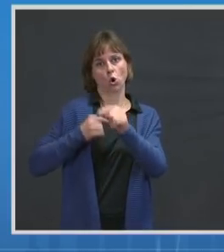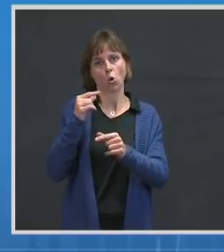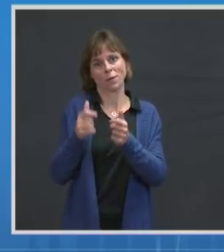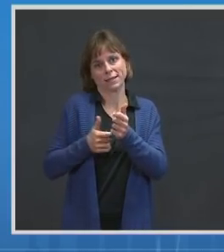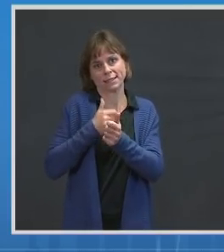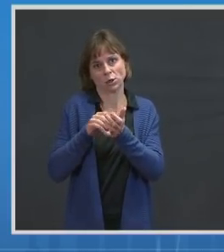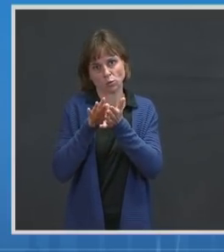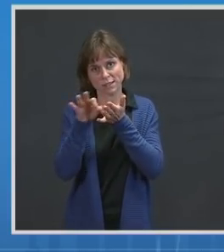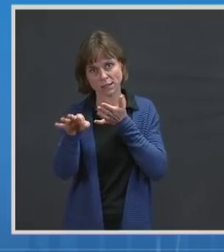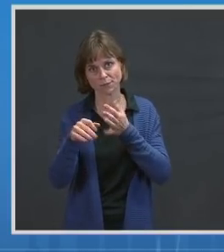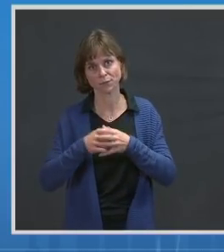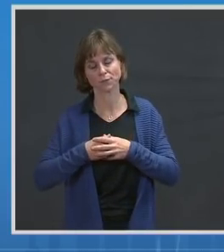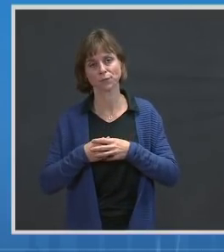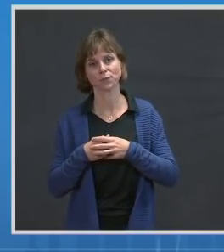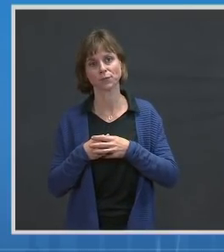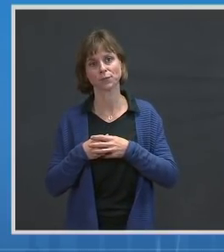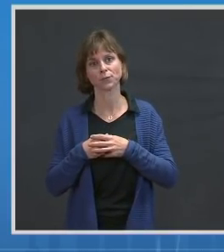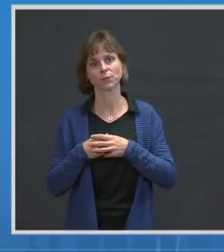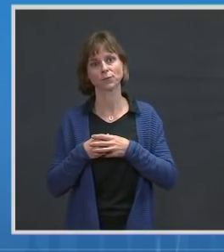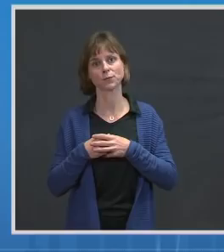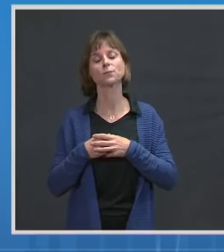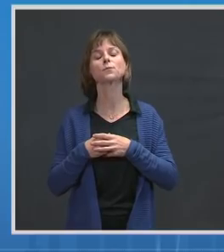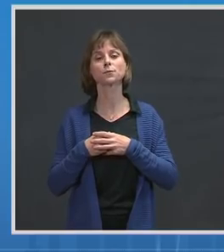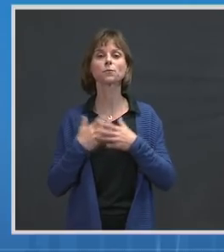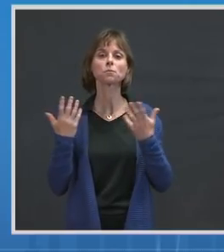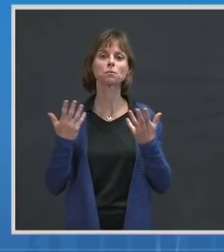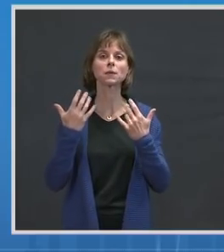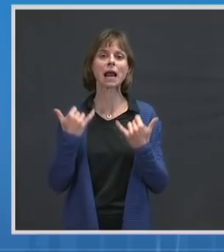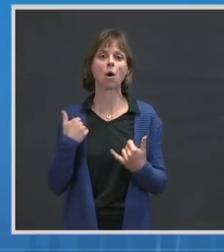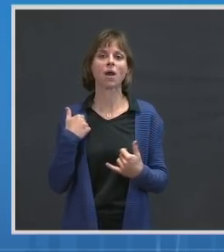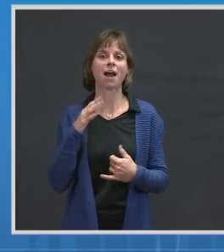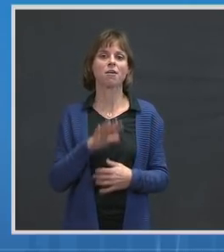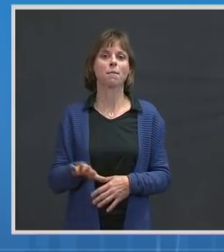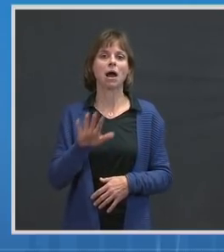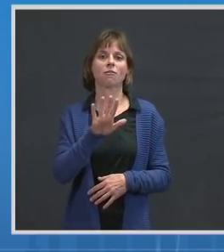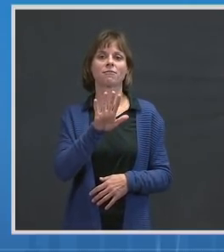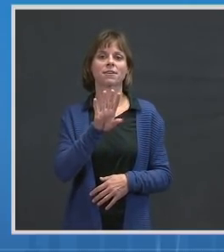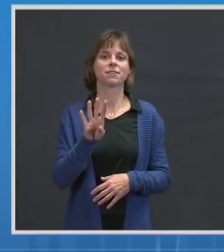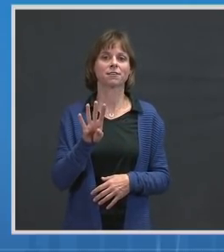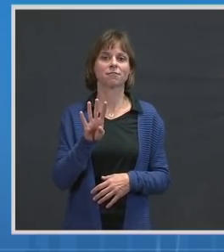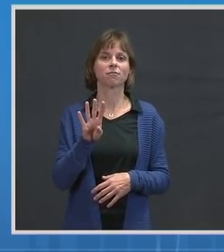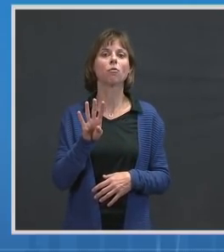You know, right now we have about 54 million Americans who have had --